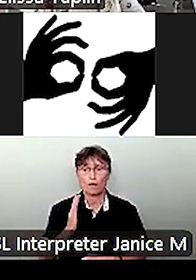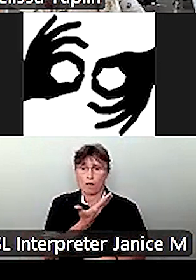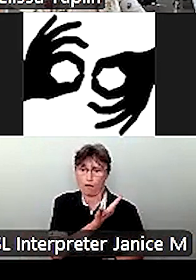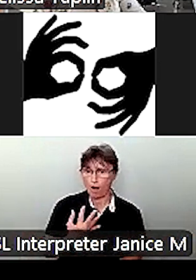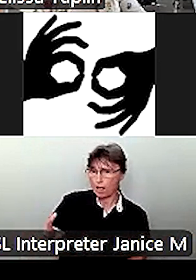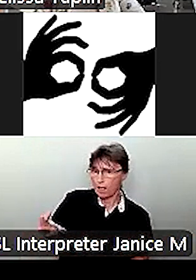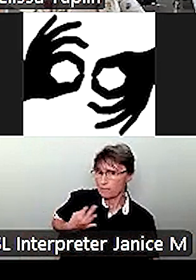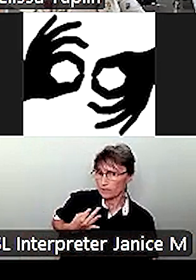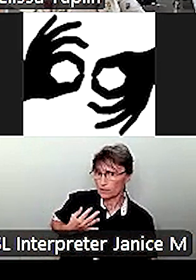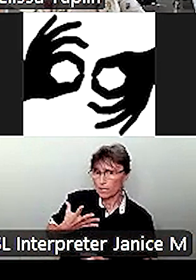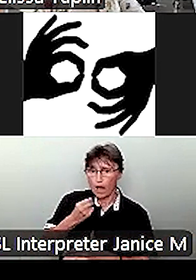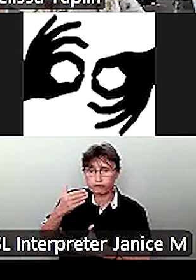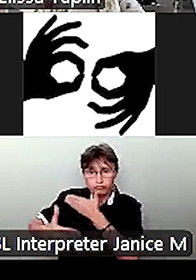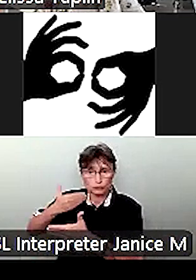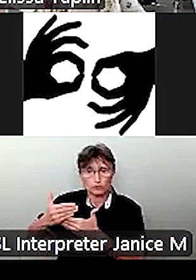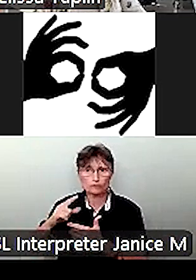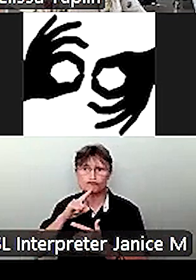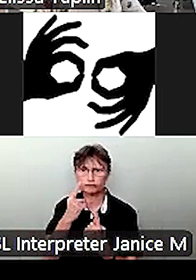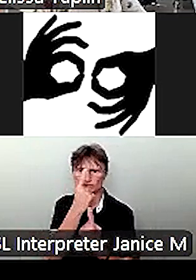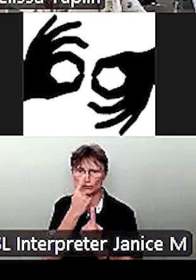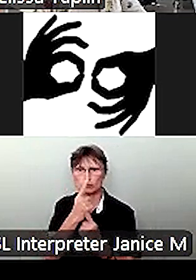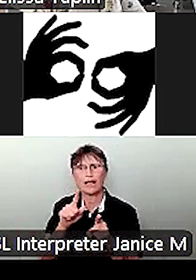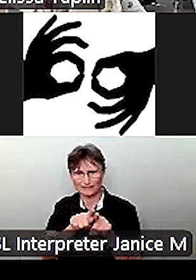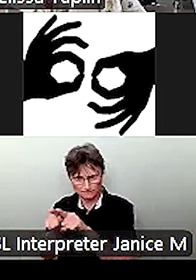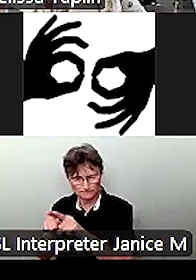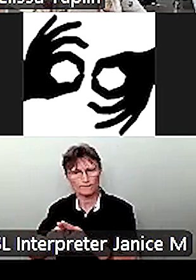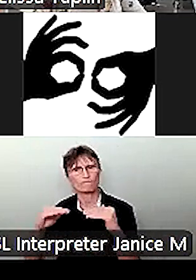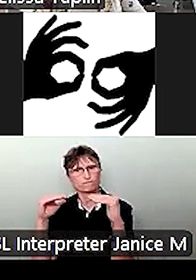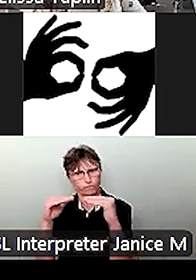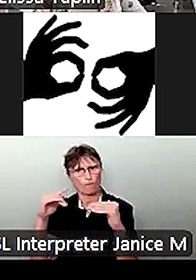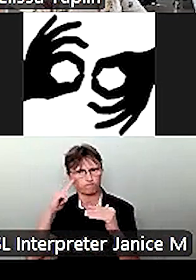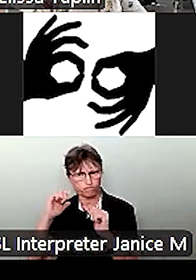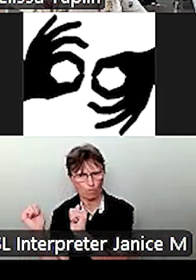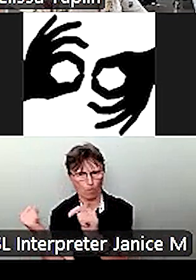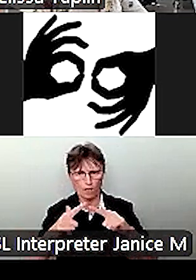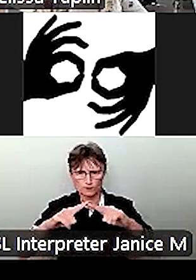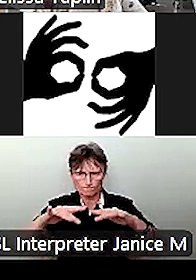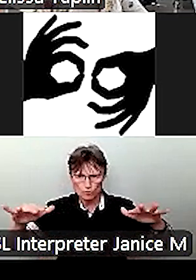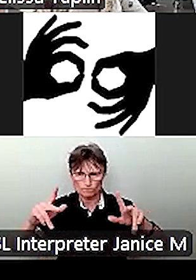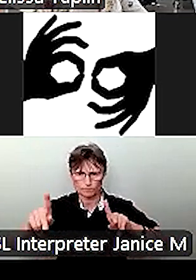fair and deeply considerate. While we have been continuing to expand and improve our processes